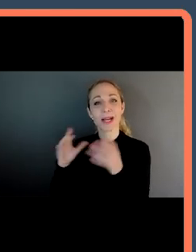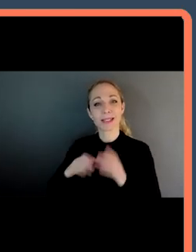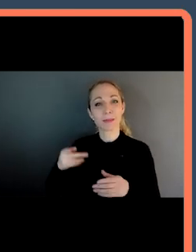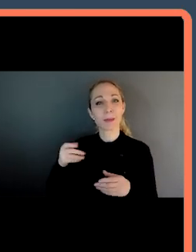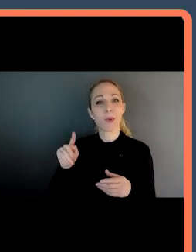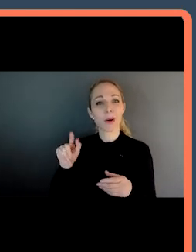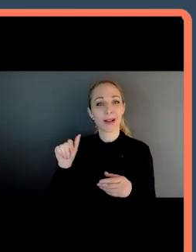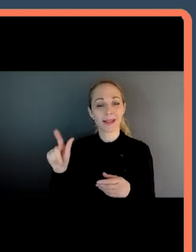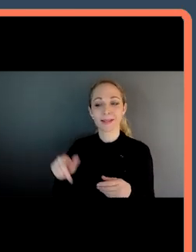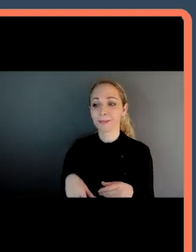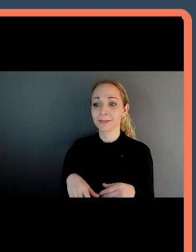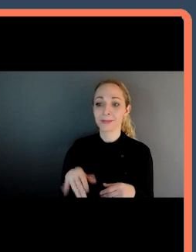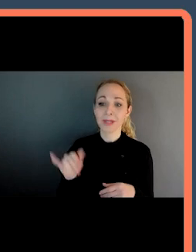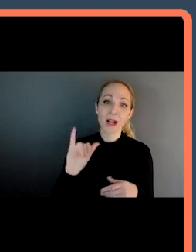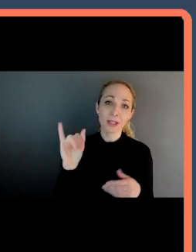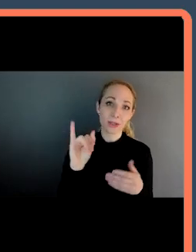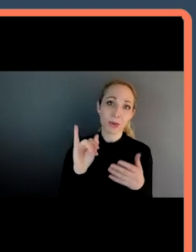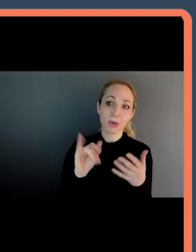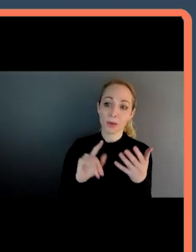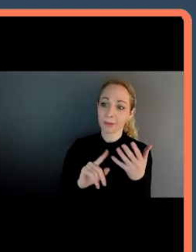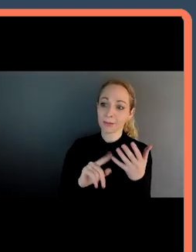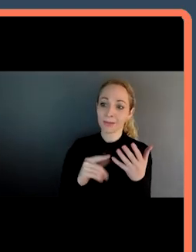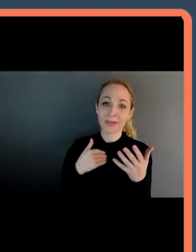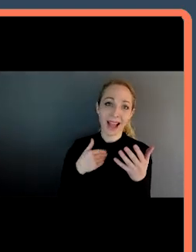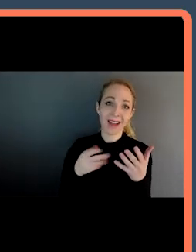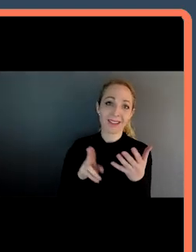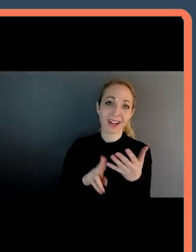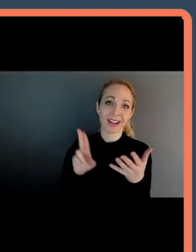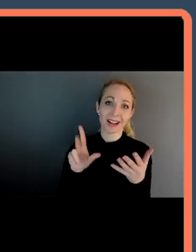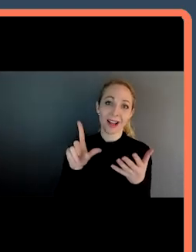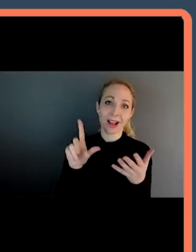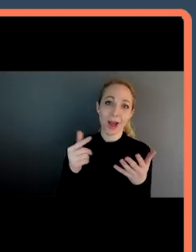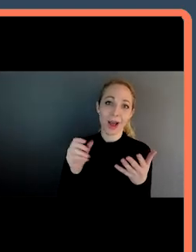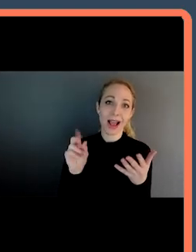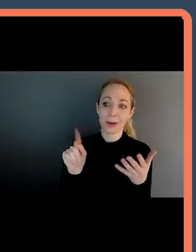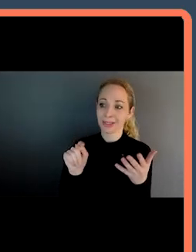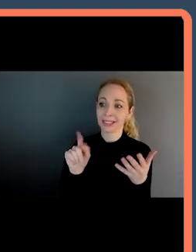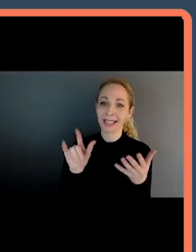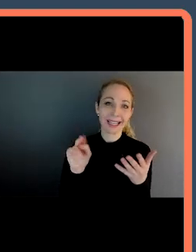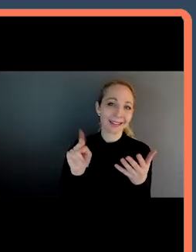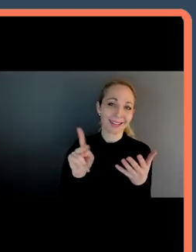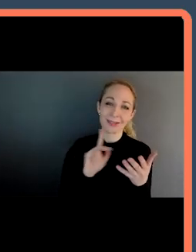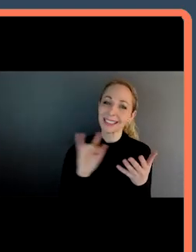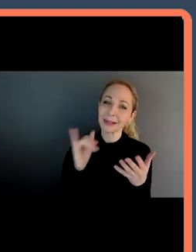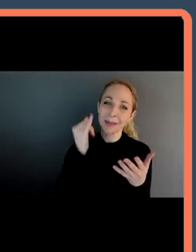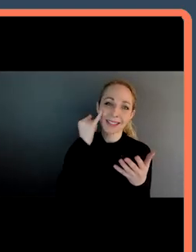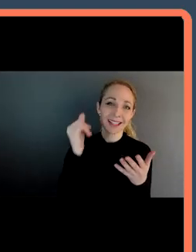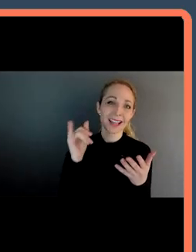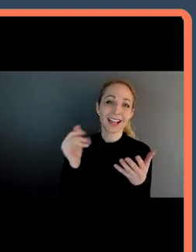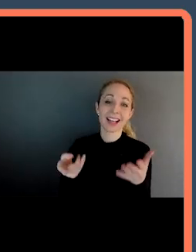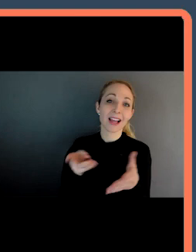AND THEN I ALSO HAVE A LOG-OUT LINK WHICH IS THE SAME